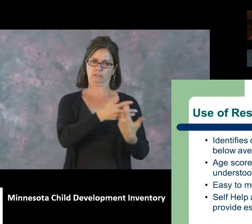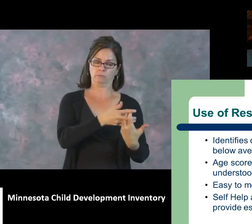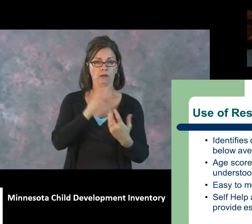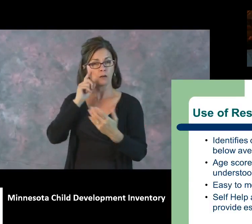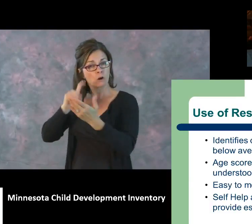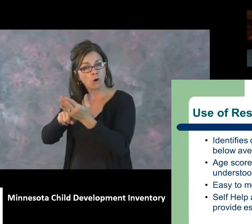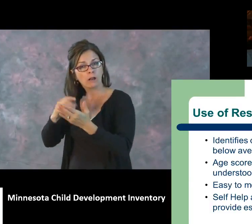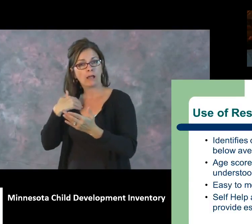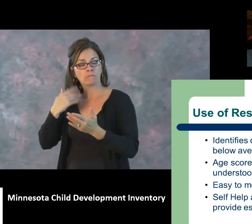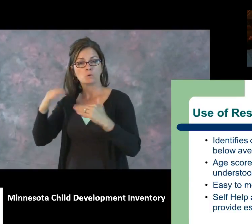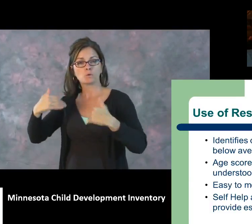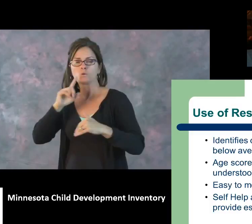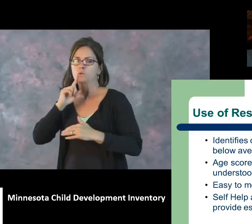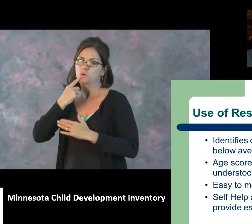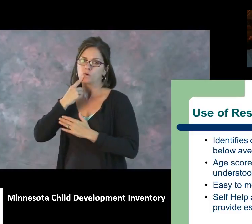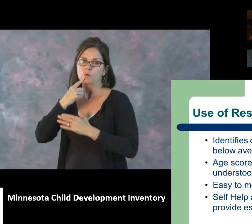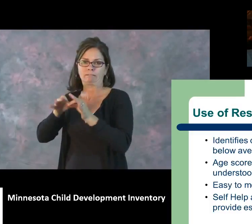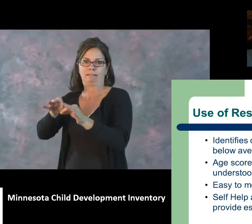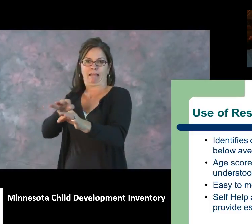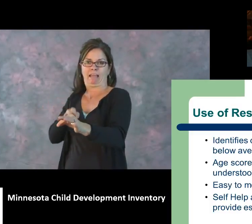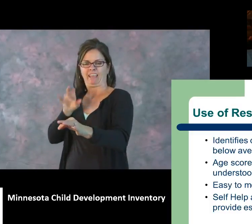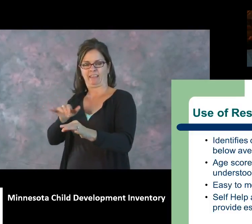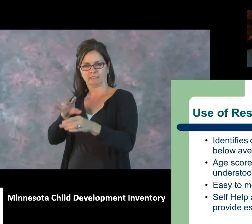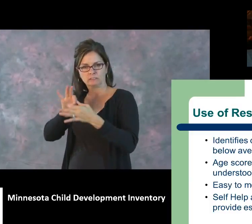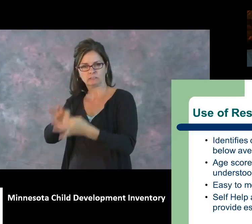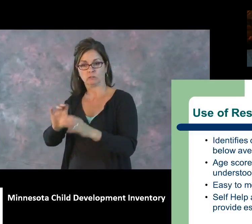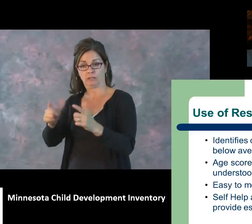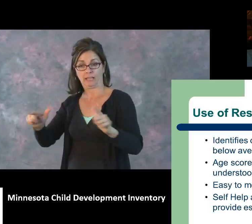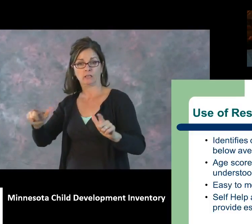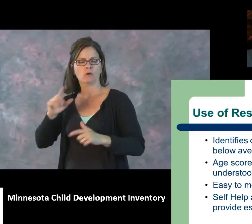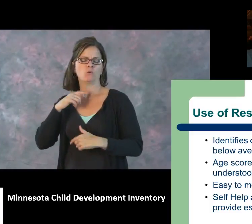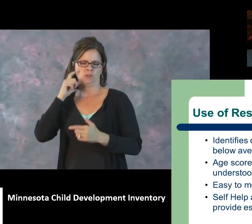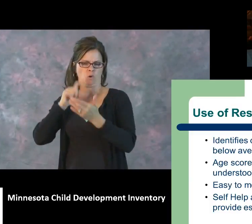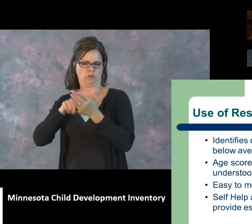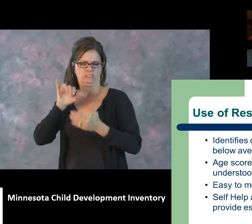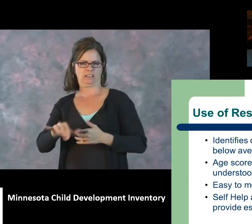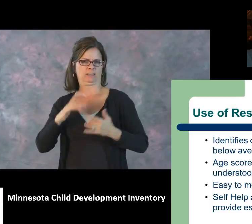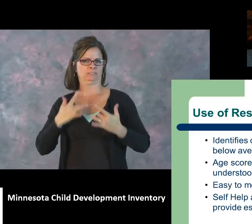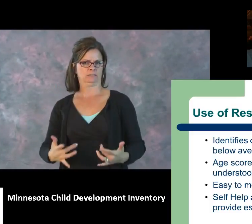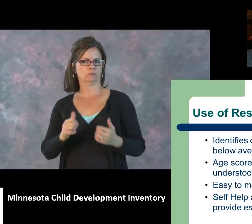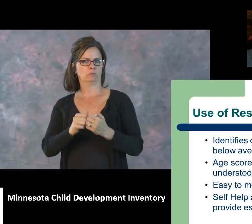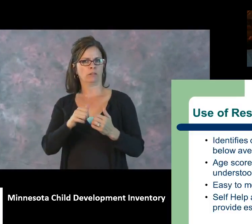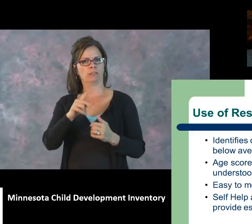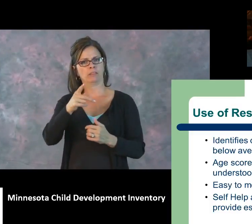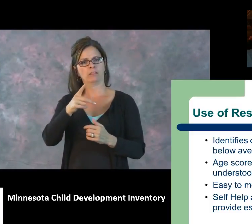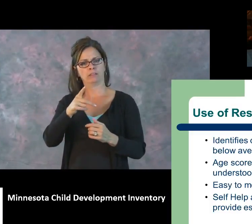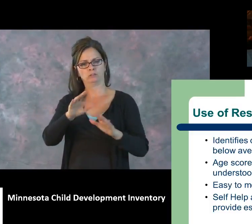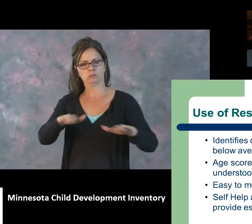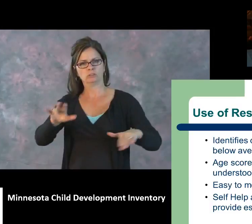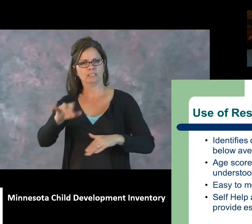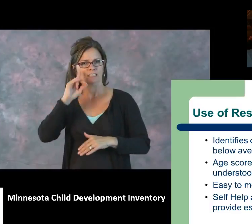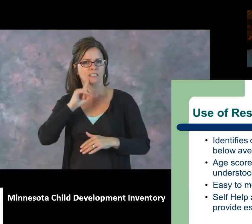and that's in the area of language. This is often something that we see in the profile of children, who are Deaf or hard of hearing,